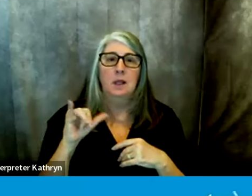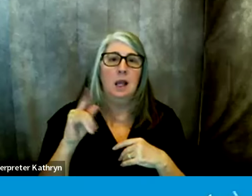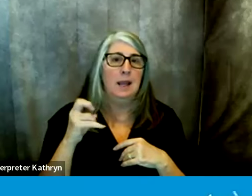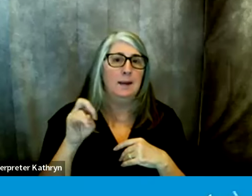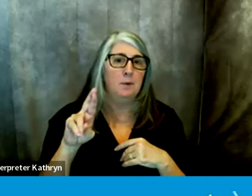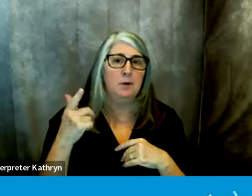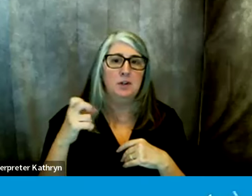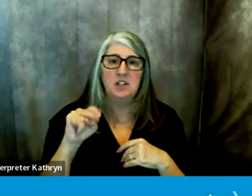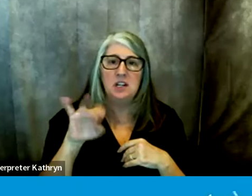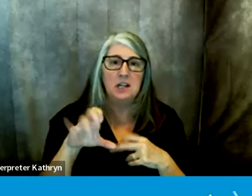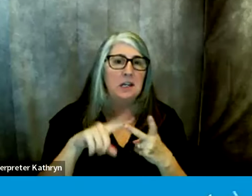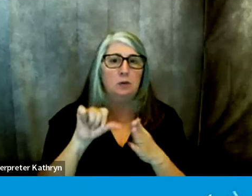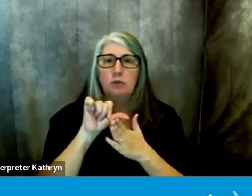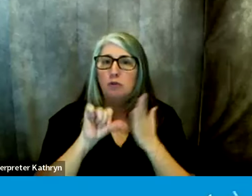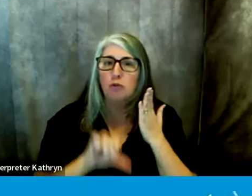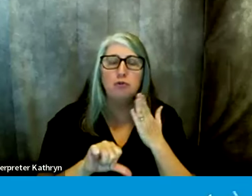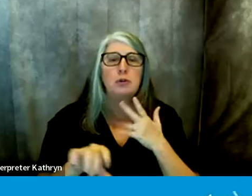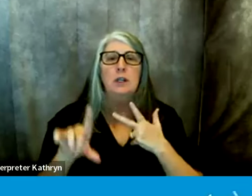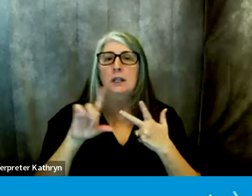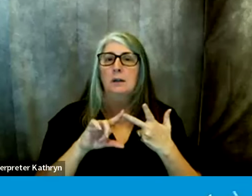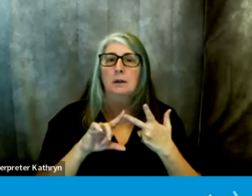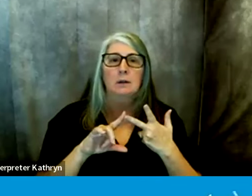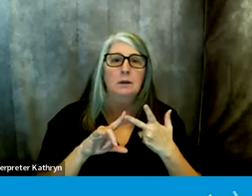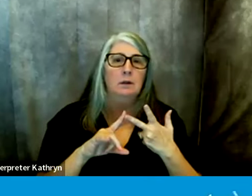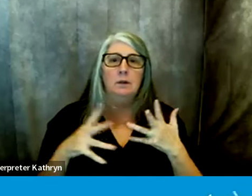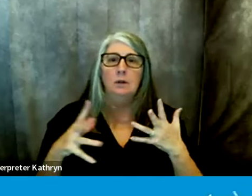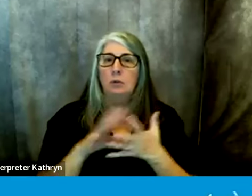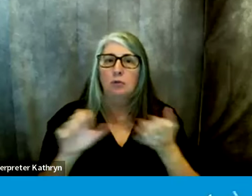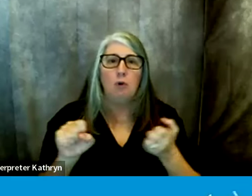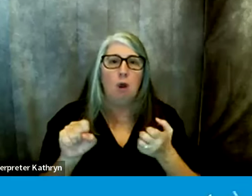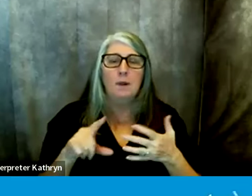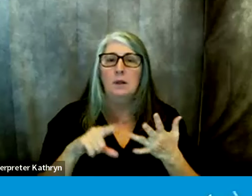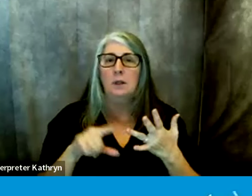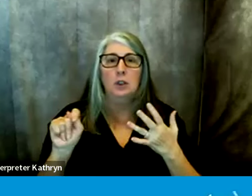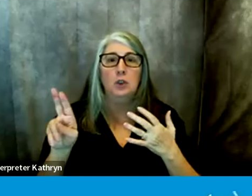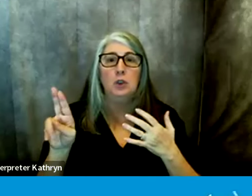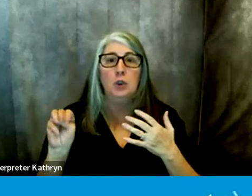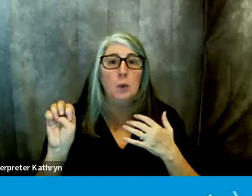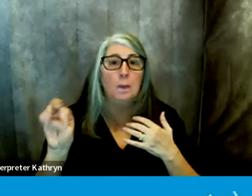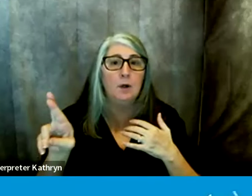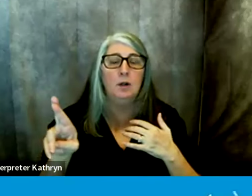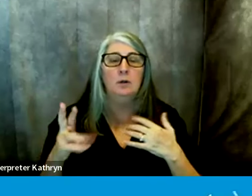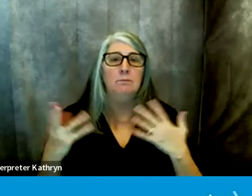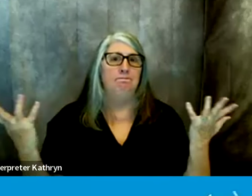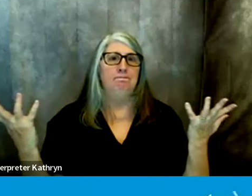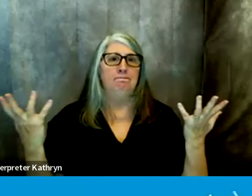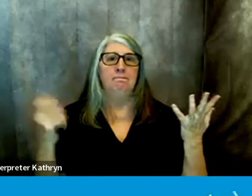whether it's from trauma, whether it's from a tumor, I don't think that that plays a particular role